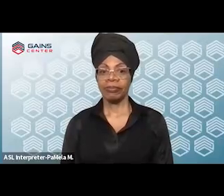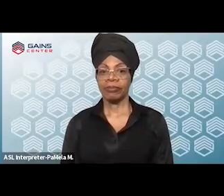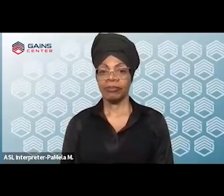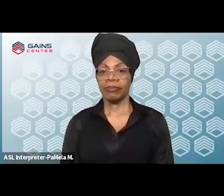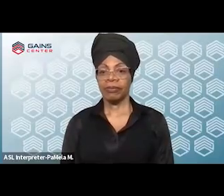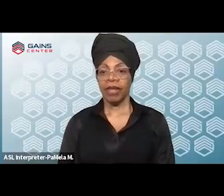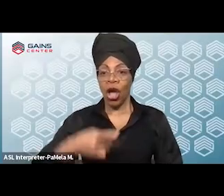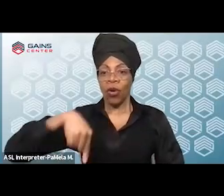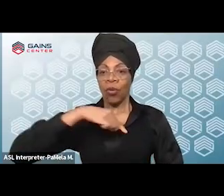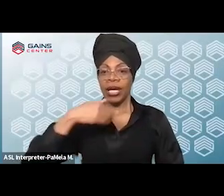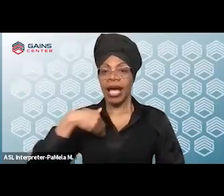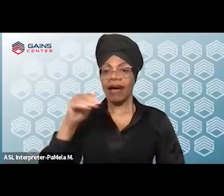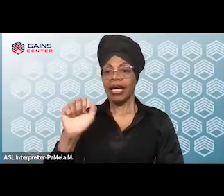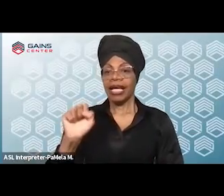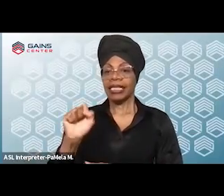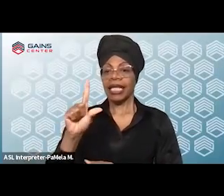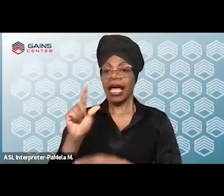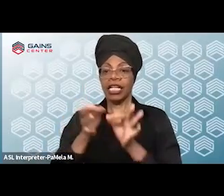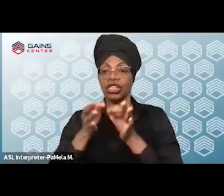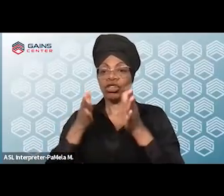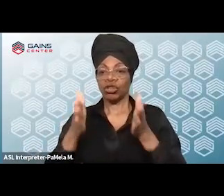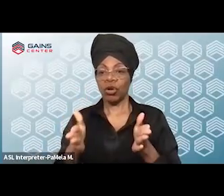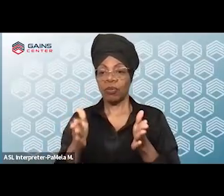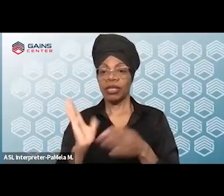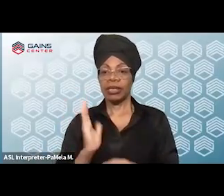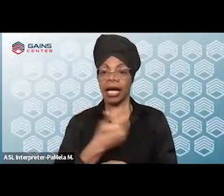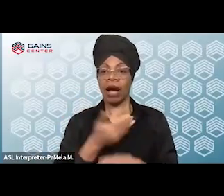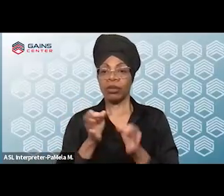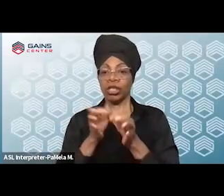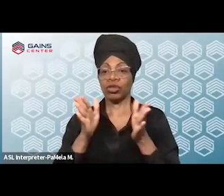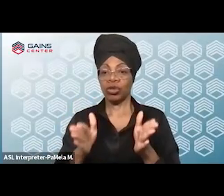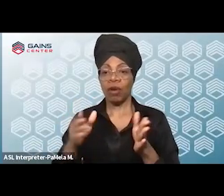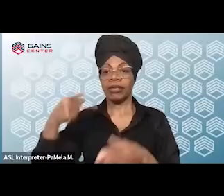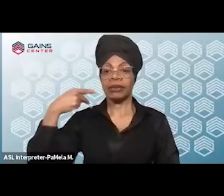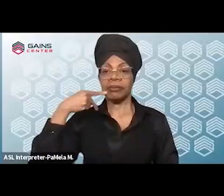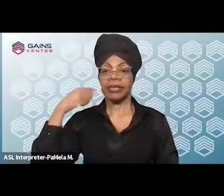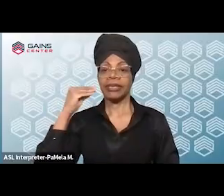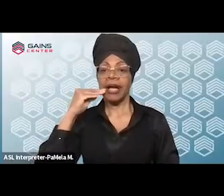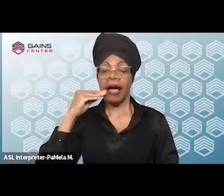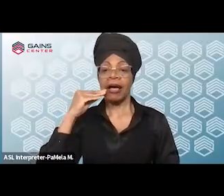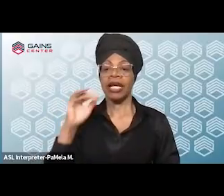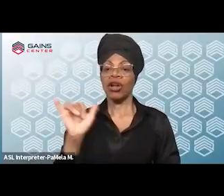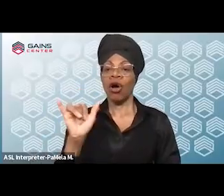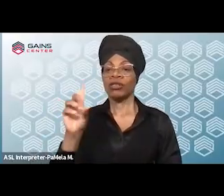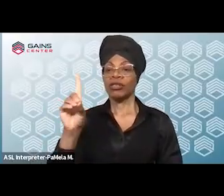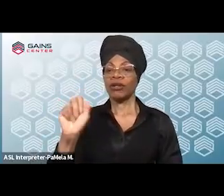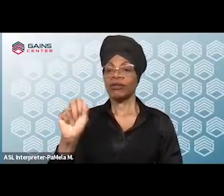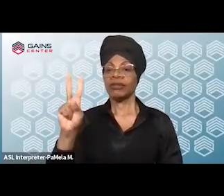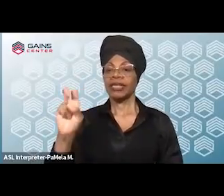We do have ASL interpretation today. Our interpreters today are Pamela Mitchell and Dave Gratzer.